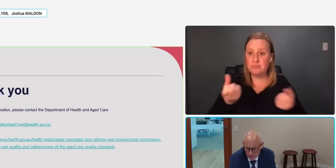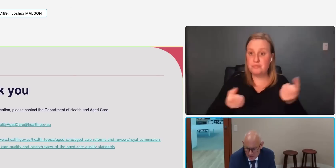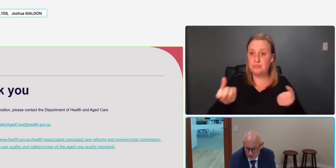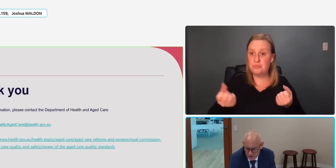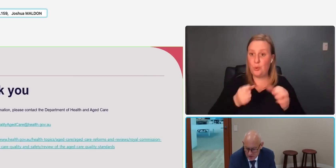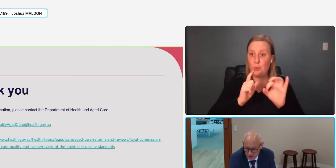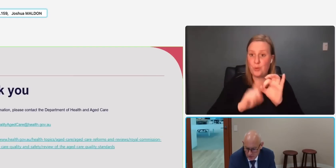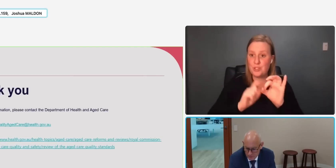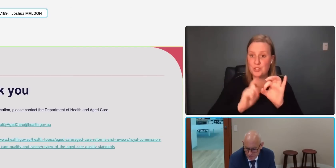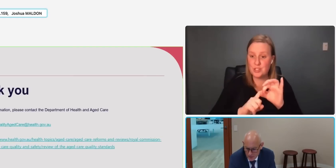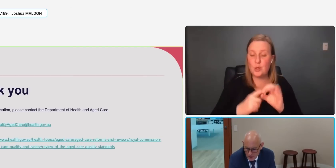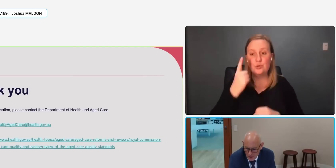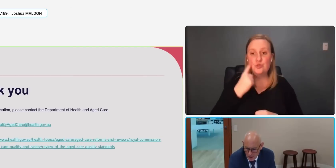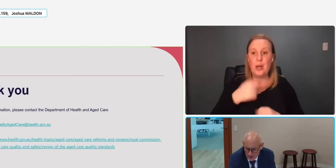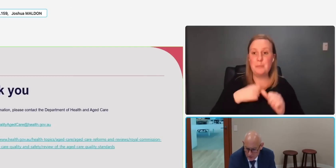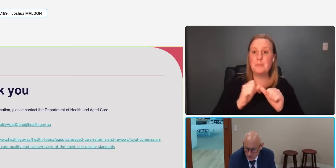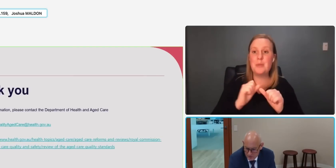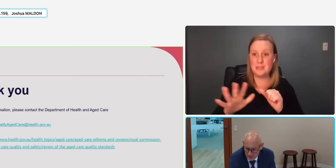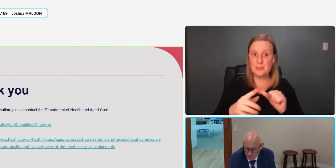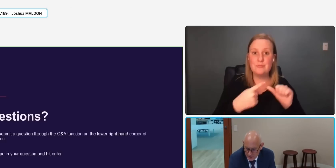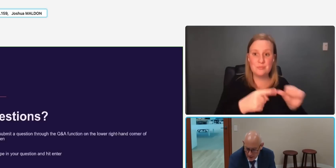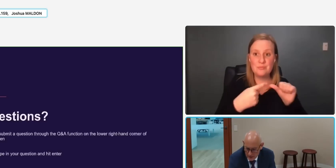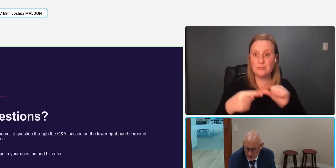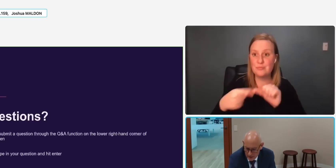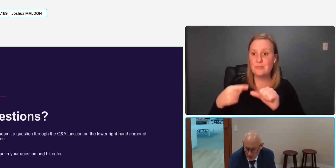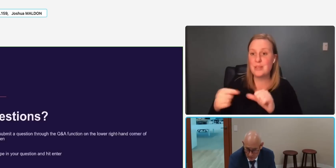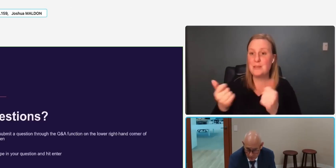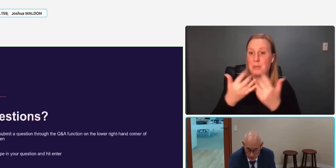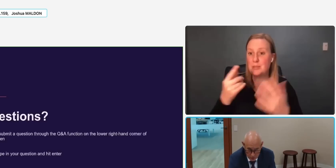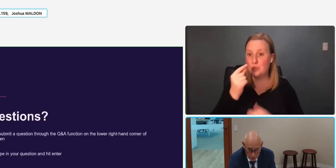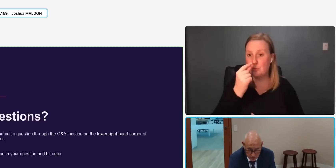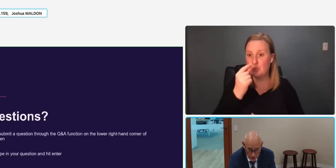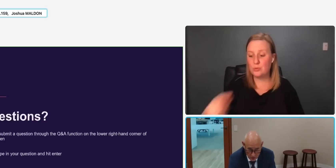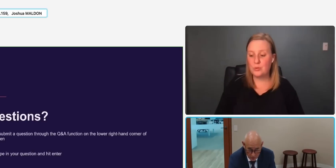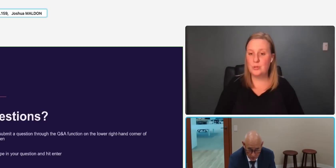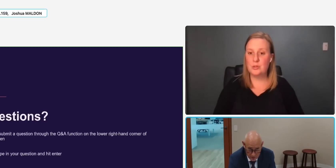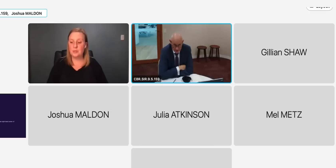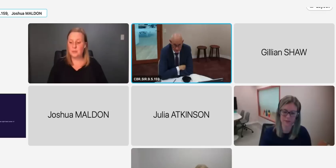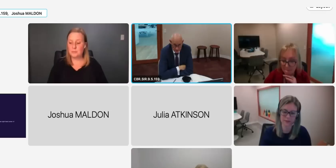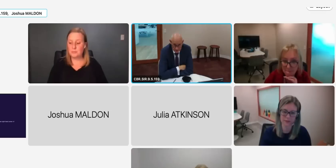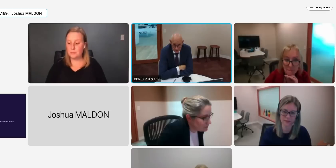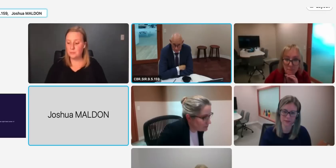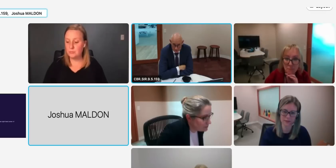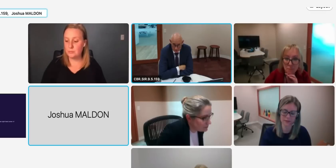do our best as I said to get through as many as we can. And what I'll do is I'll read them out and if